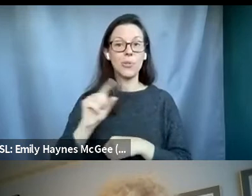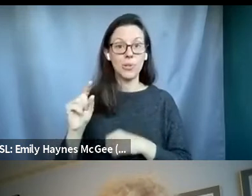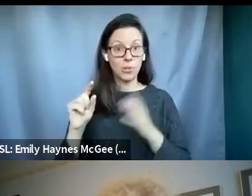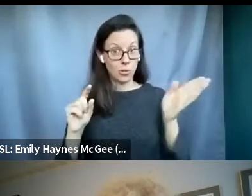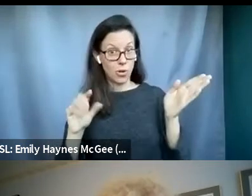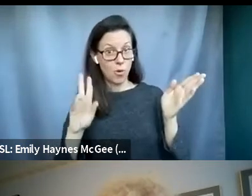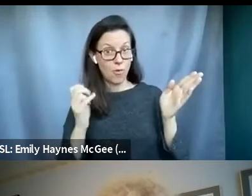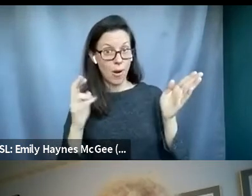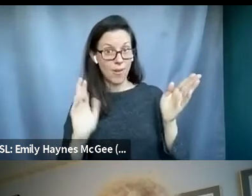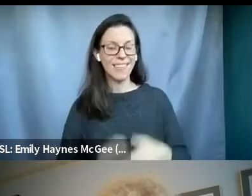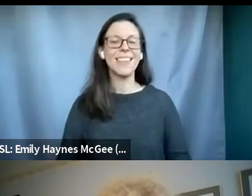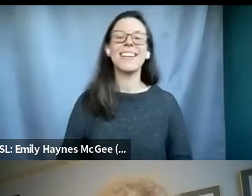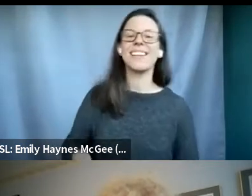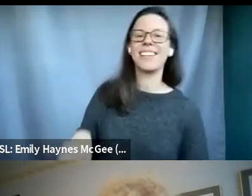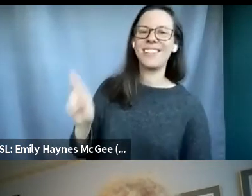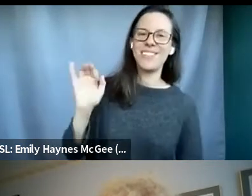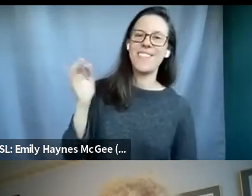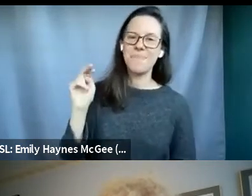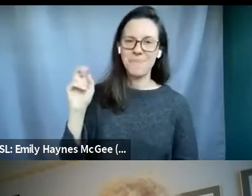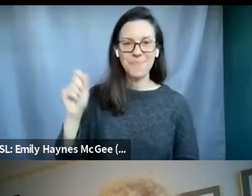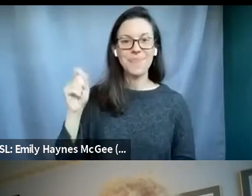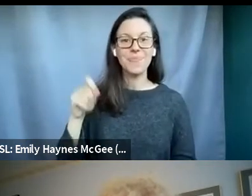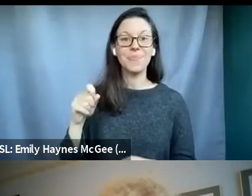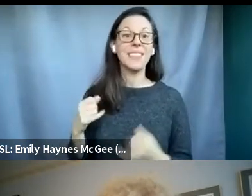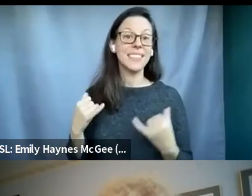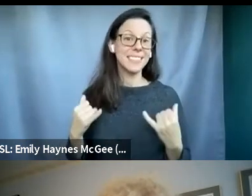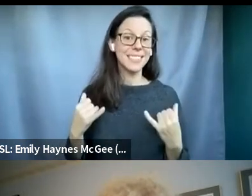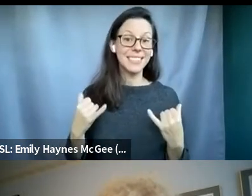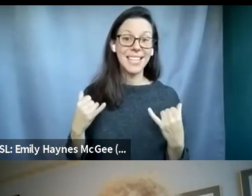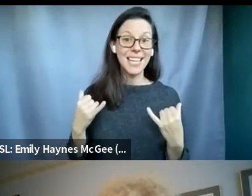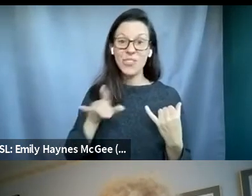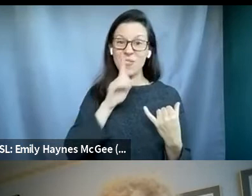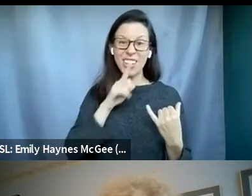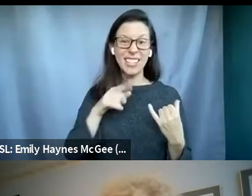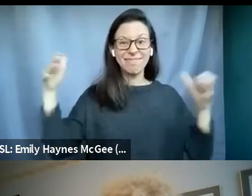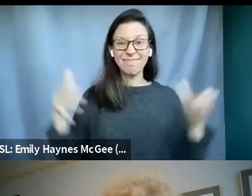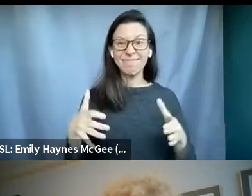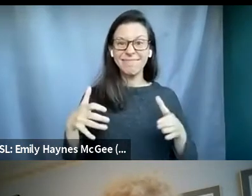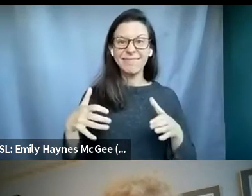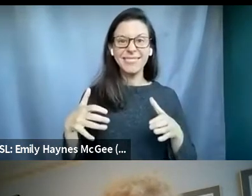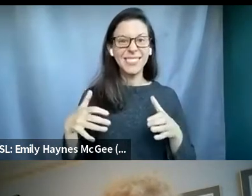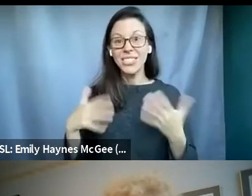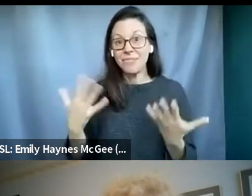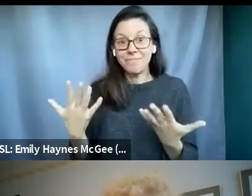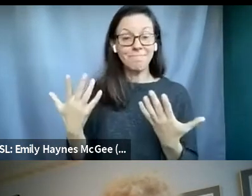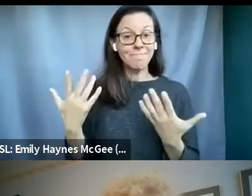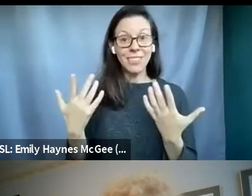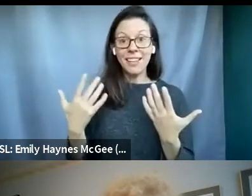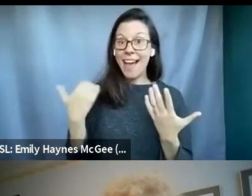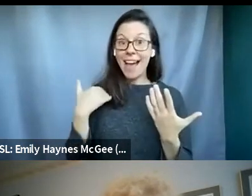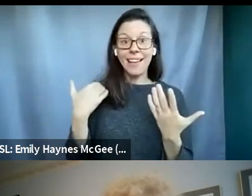Yeah, so today, we're all here to be able to answer your questions, give you a overview